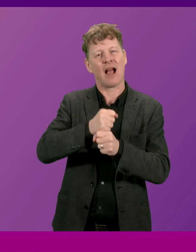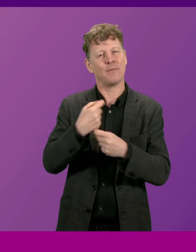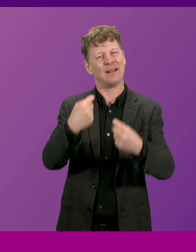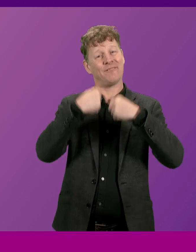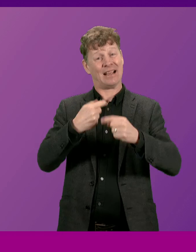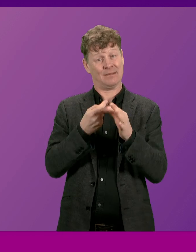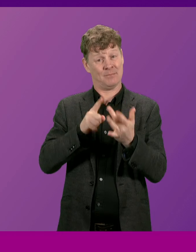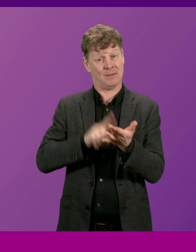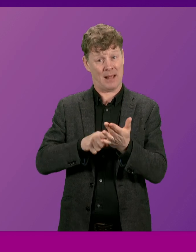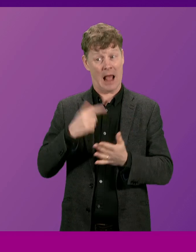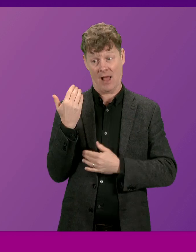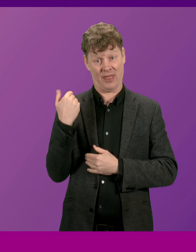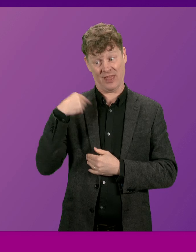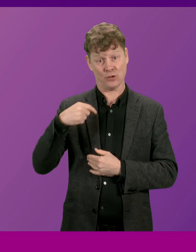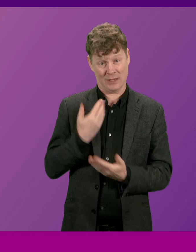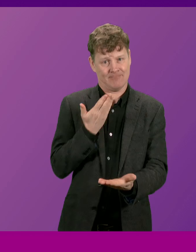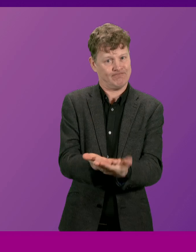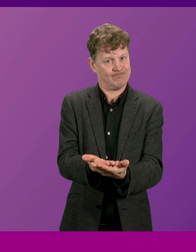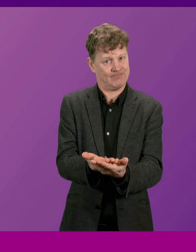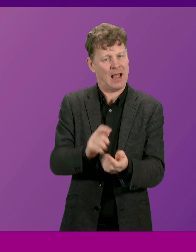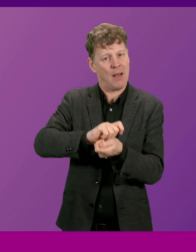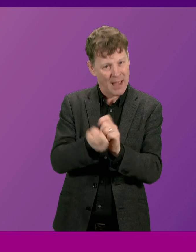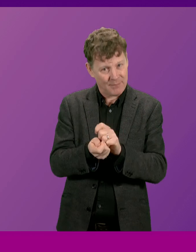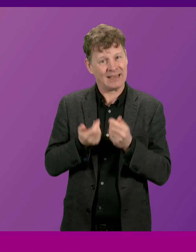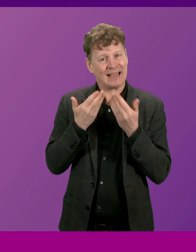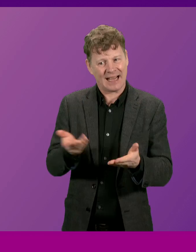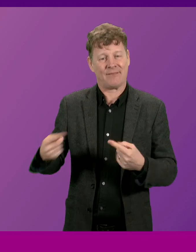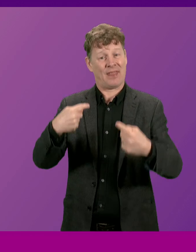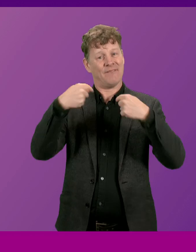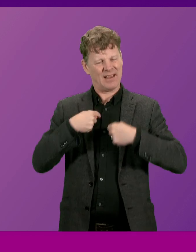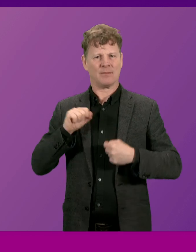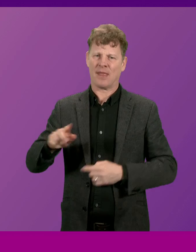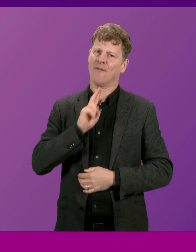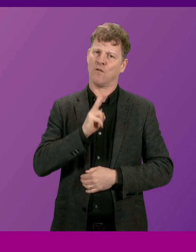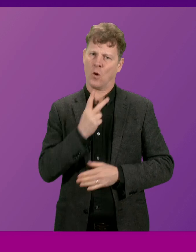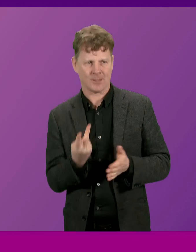behalf. Those amendments would give victims a voice in the process, or, at the very least,